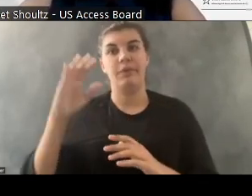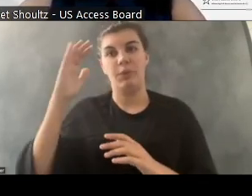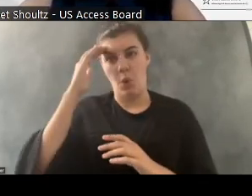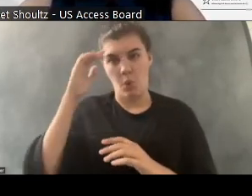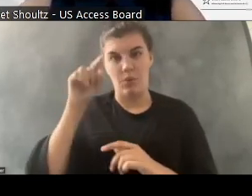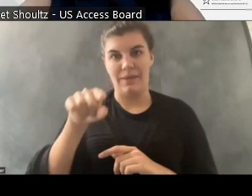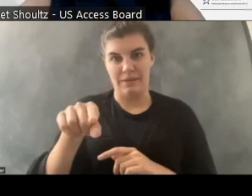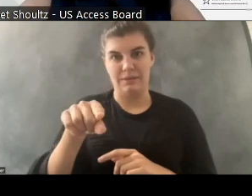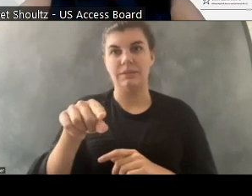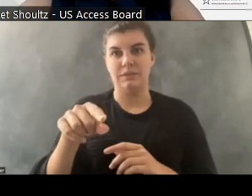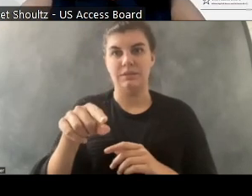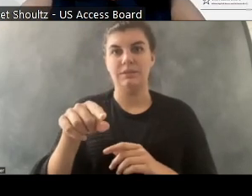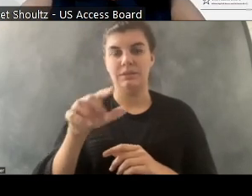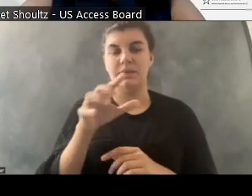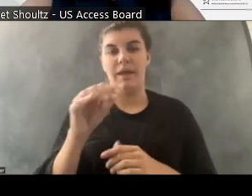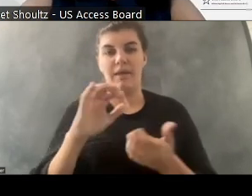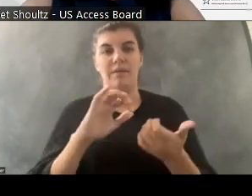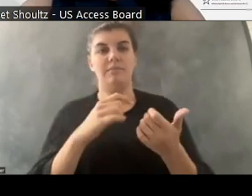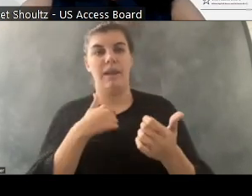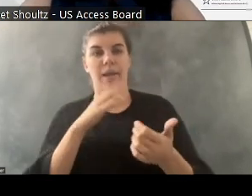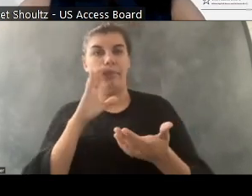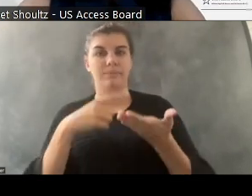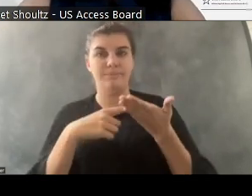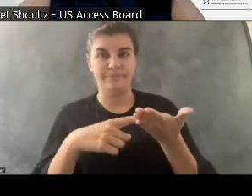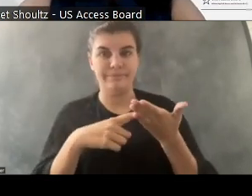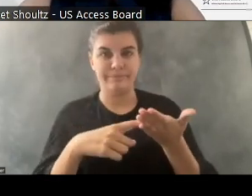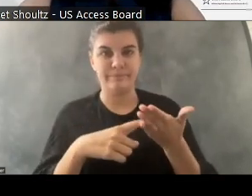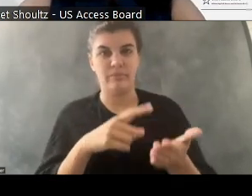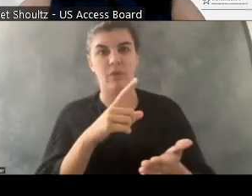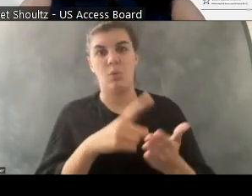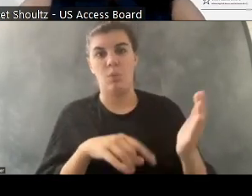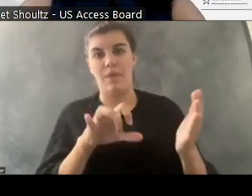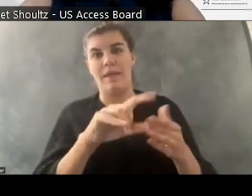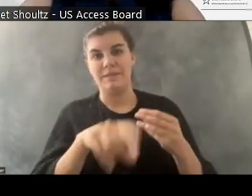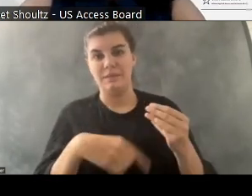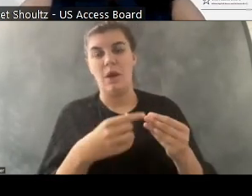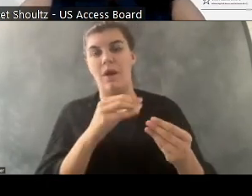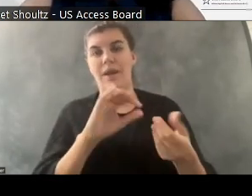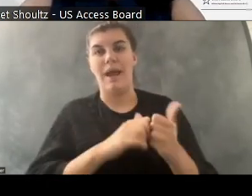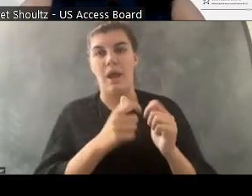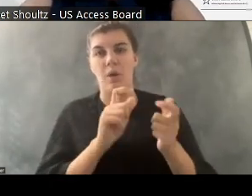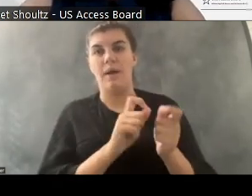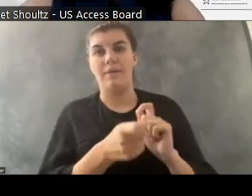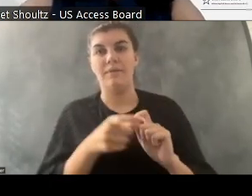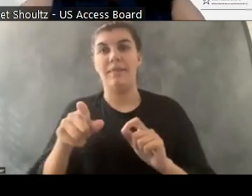to the NPRM and how it has been modified. This training assumes that you are familiar with